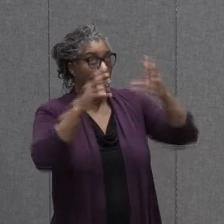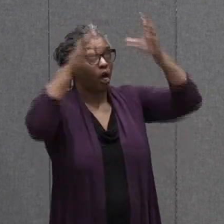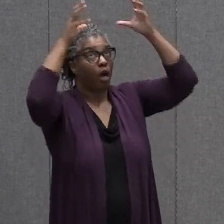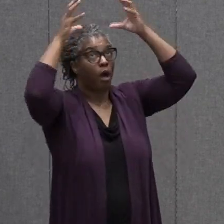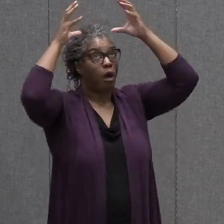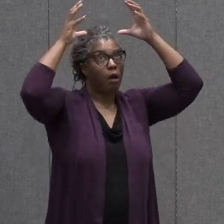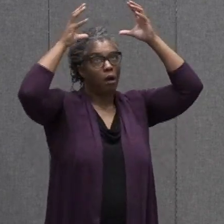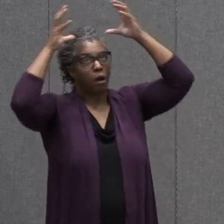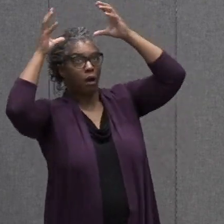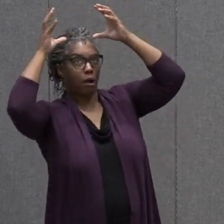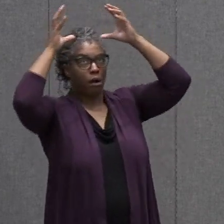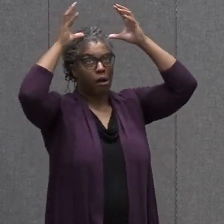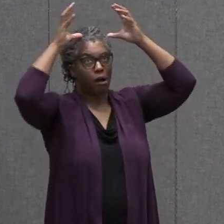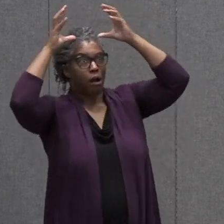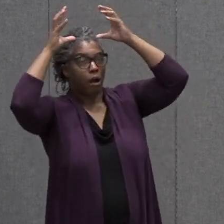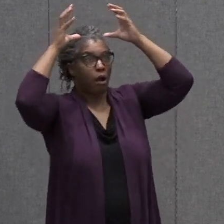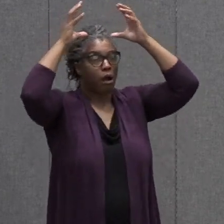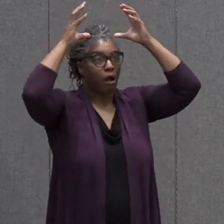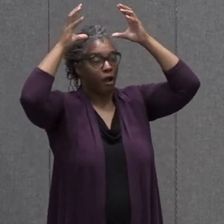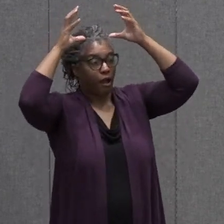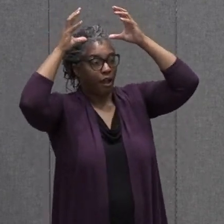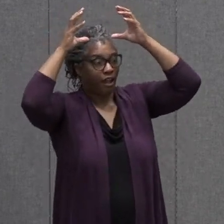I'm only good with my feet."